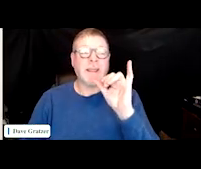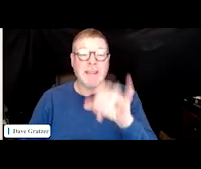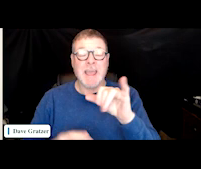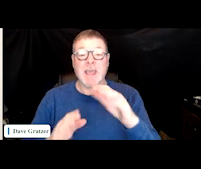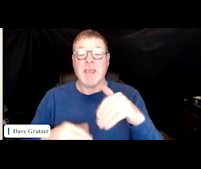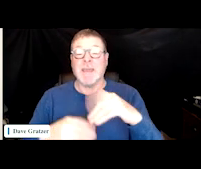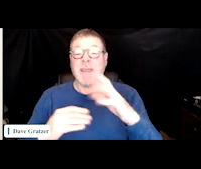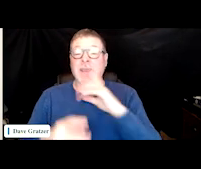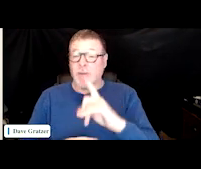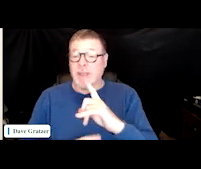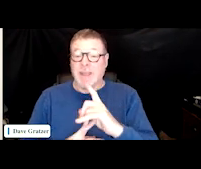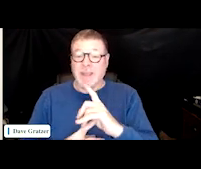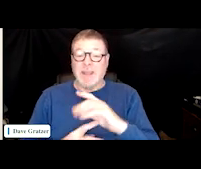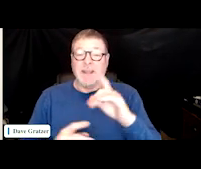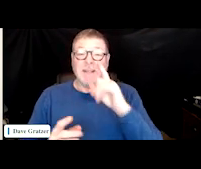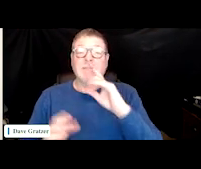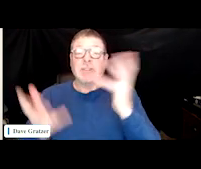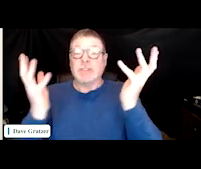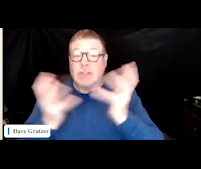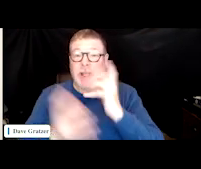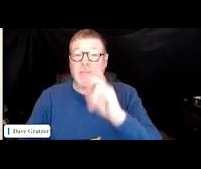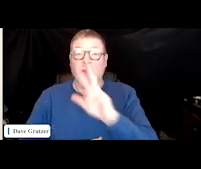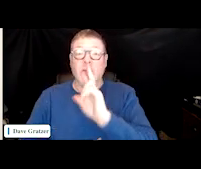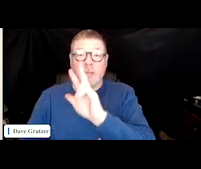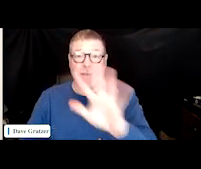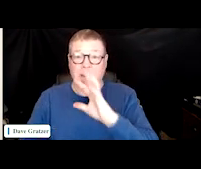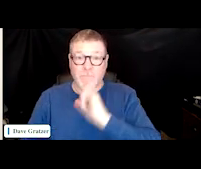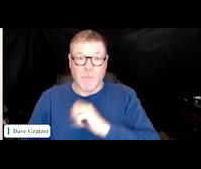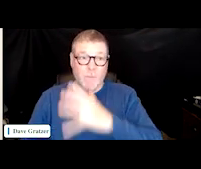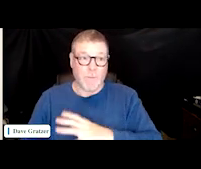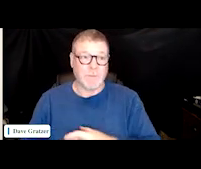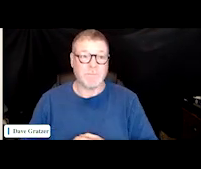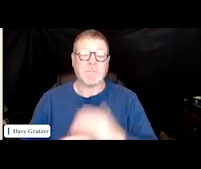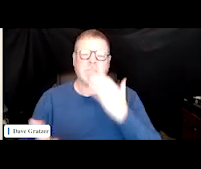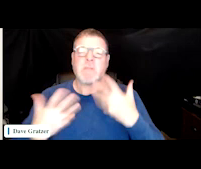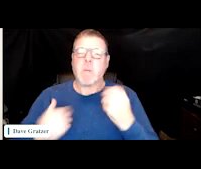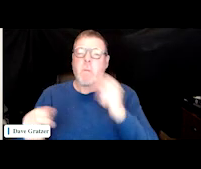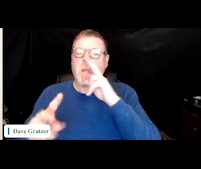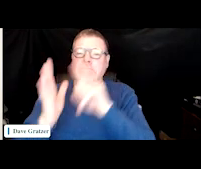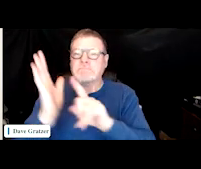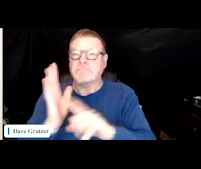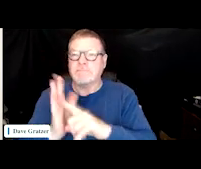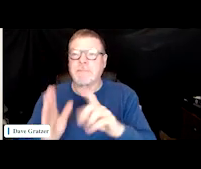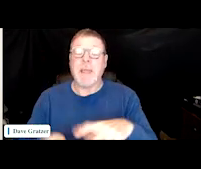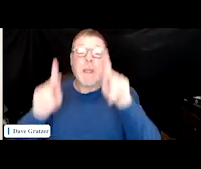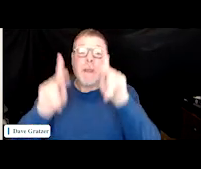it was a wellbeing check for a 35-year-old woman. The person who had made the call was the adult nieces.